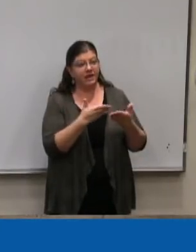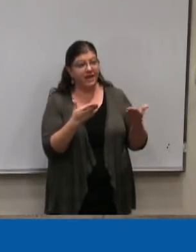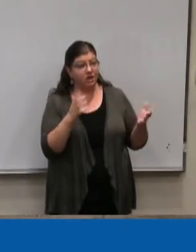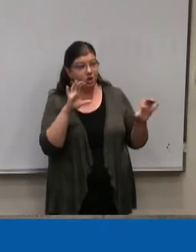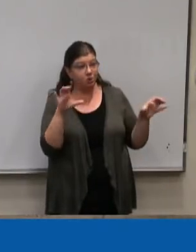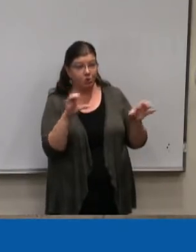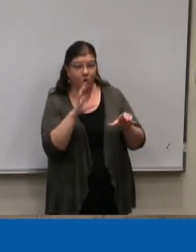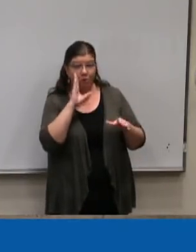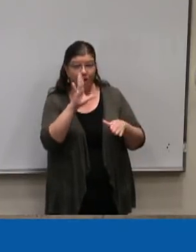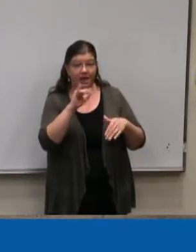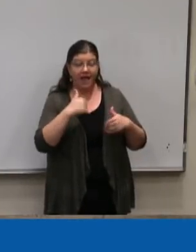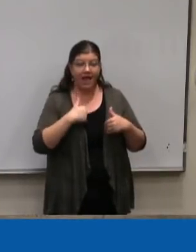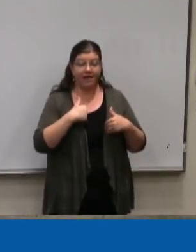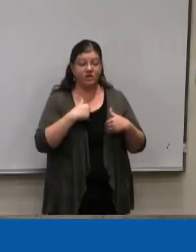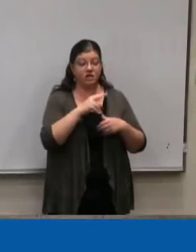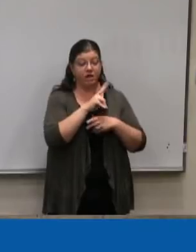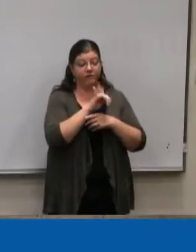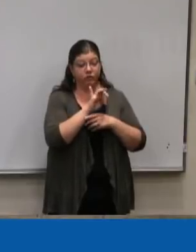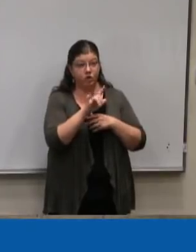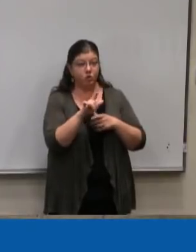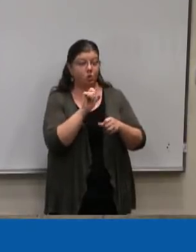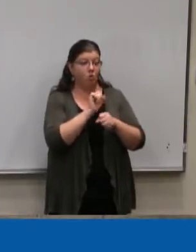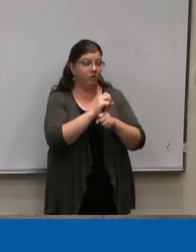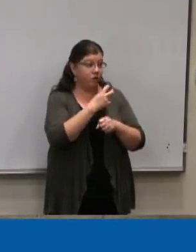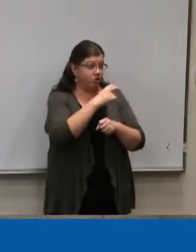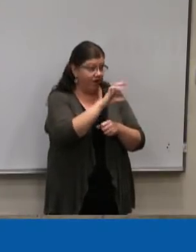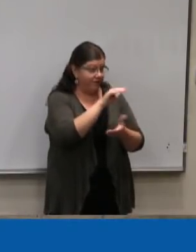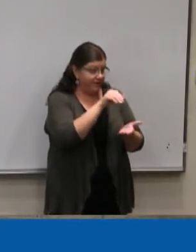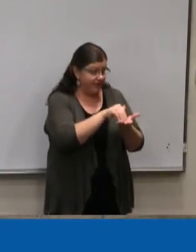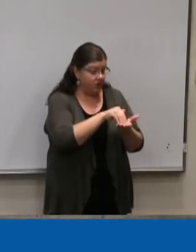we're going to have some virtual work with the Transfer Center. We're going to have College Signing Day